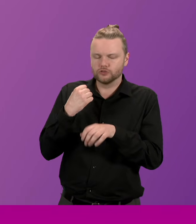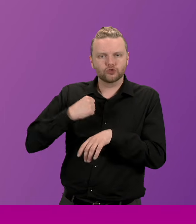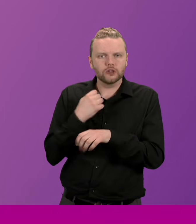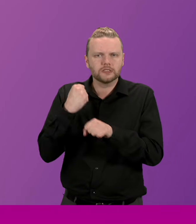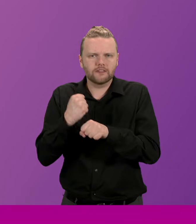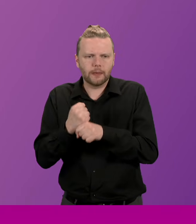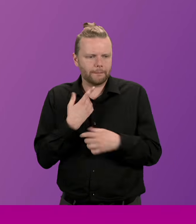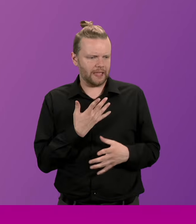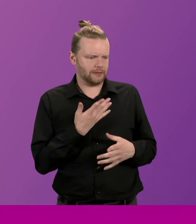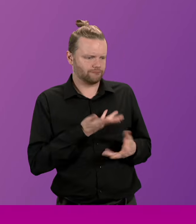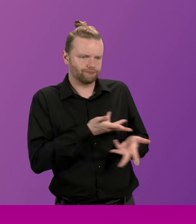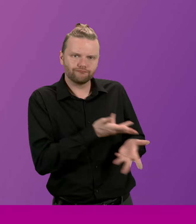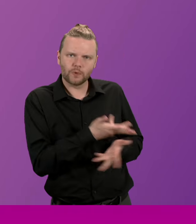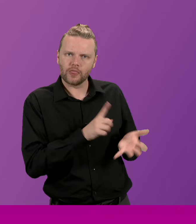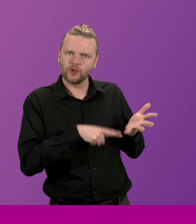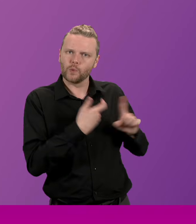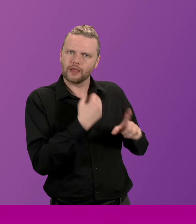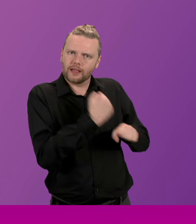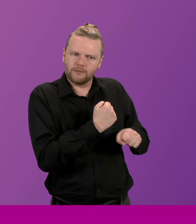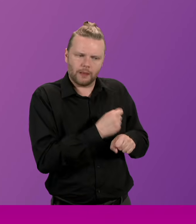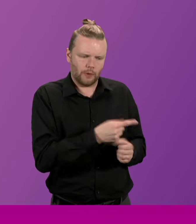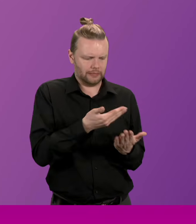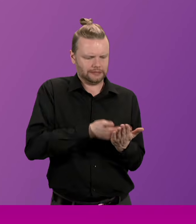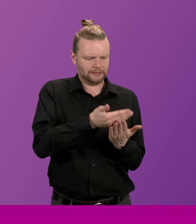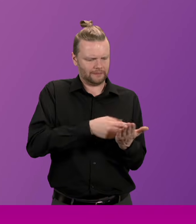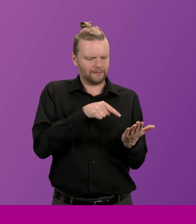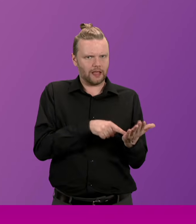Kingdom Labour Government on the latest release of the deeply chilling Peter Mandelson files?